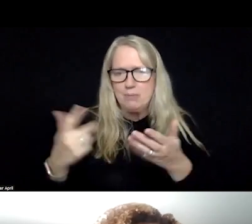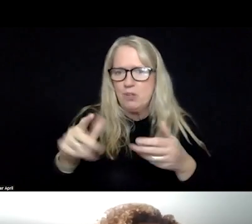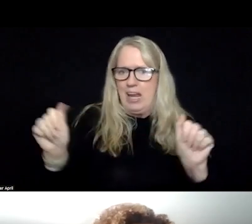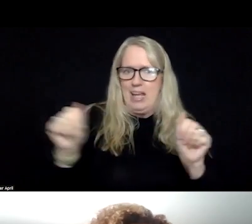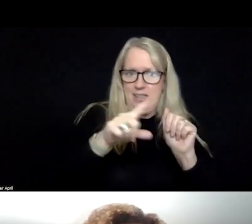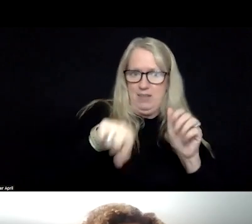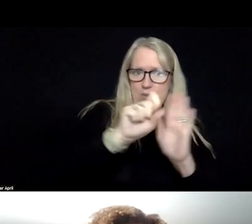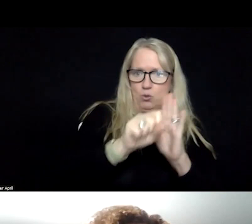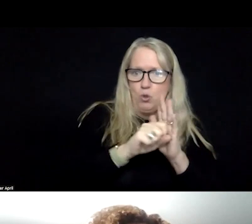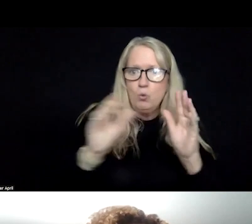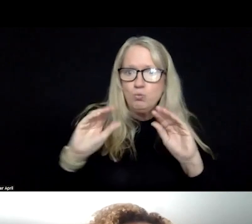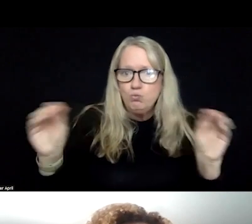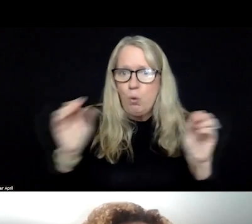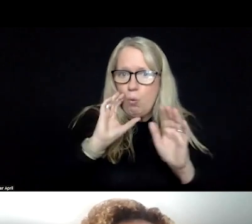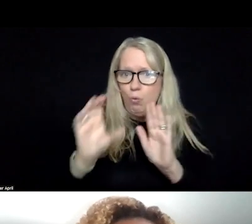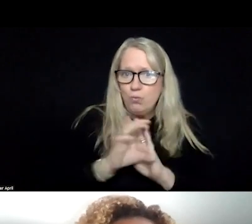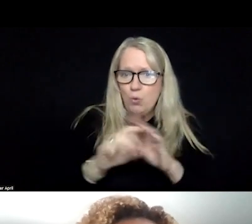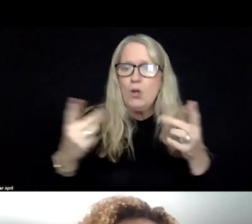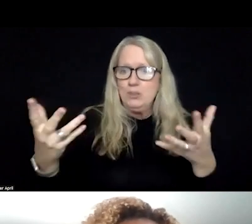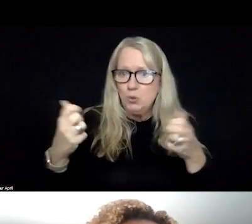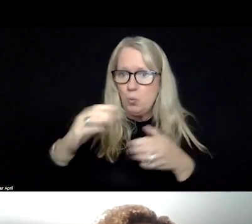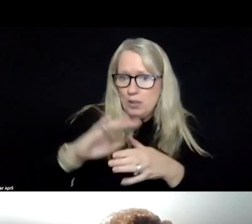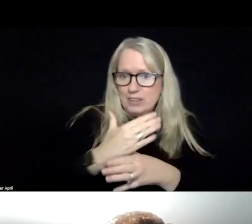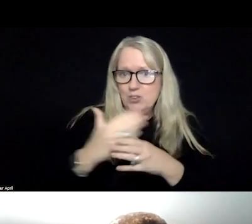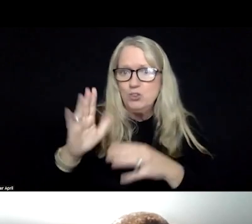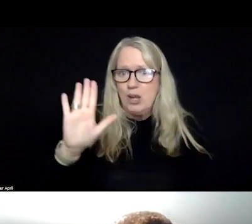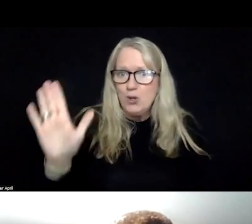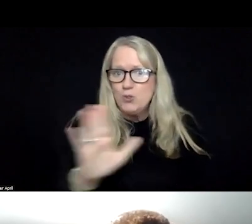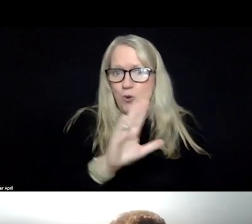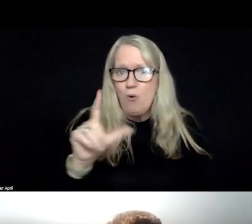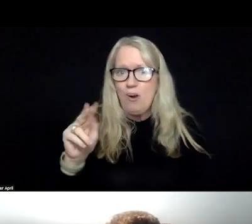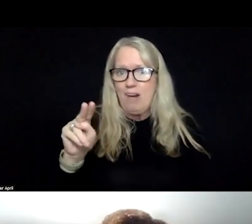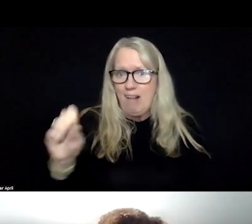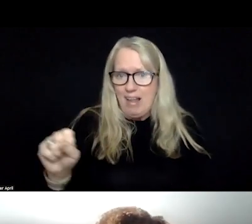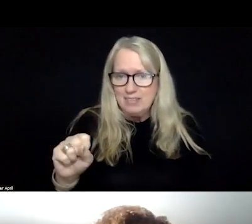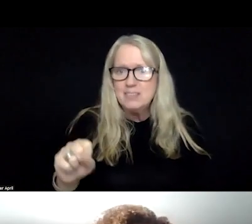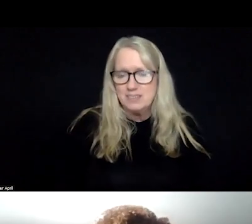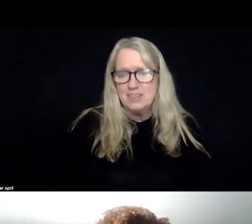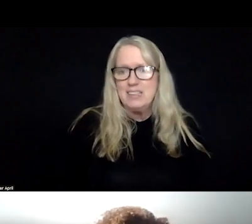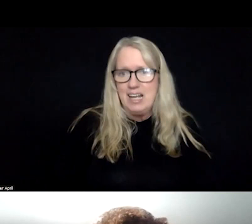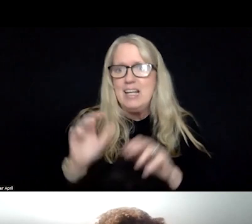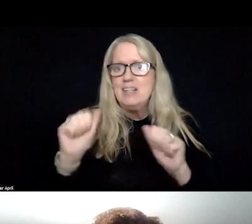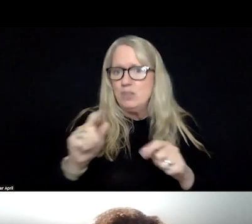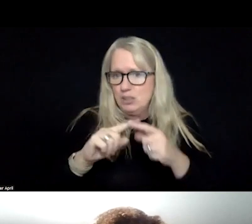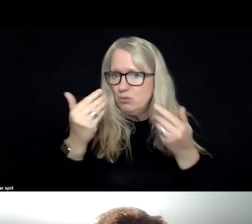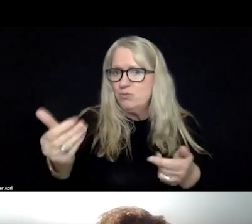HAVE A PHOTO AND YOU WANT TO SHARE YOUR LENS, REACH OUT TO THE